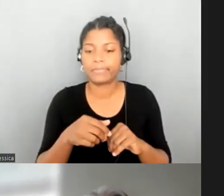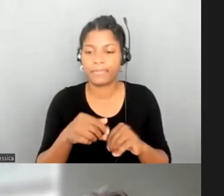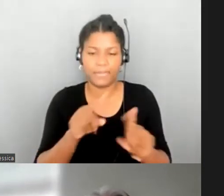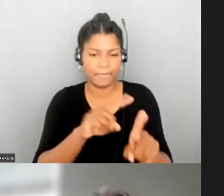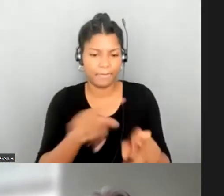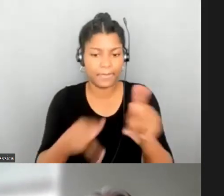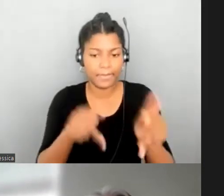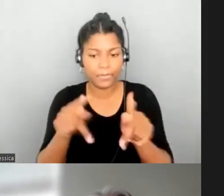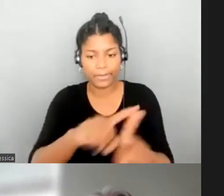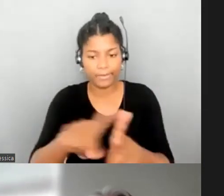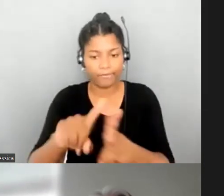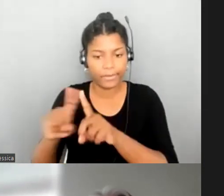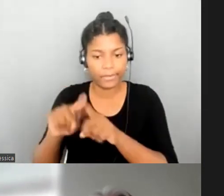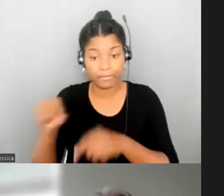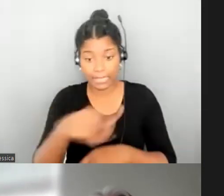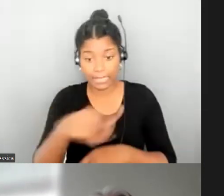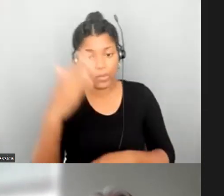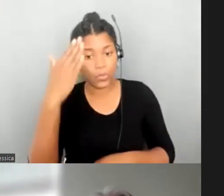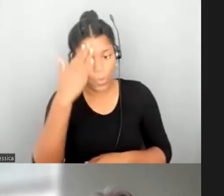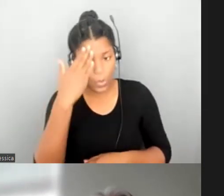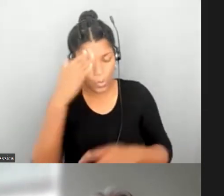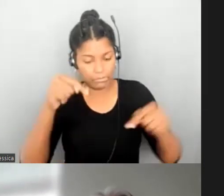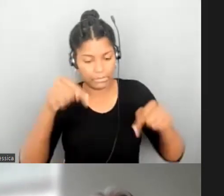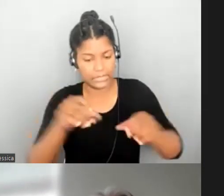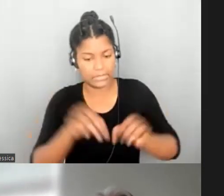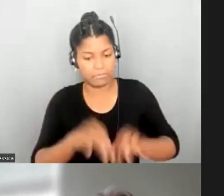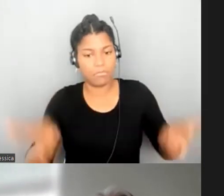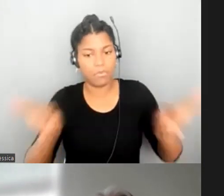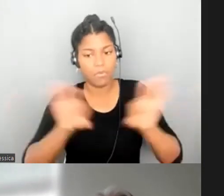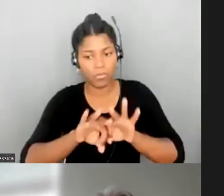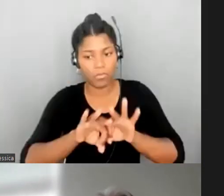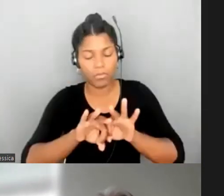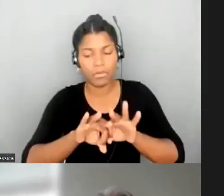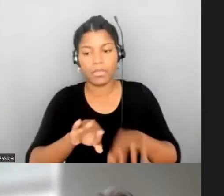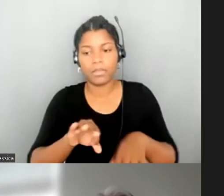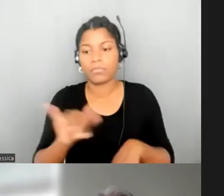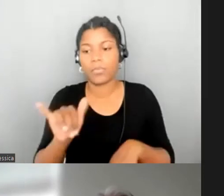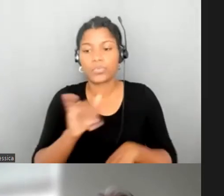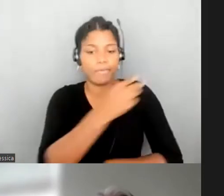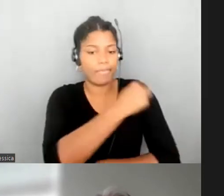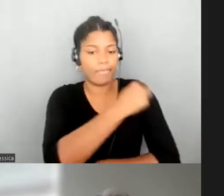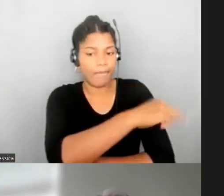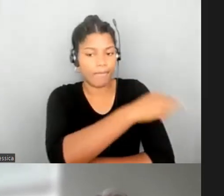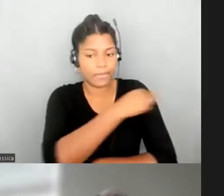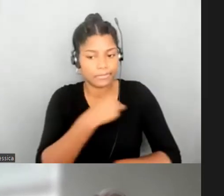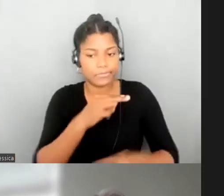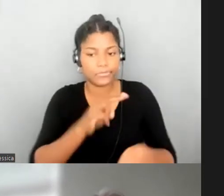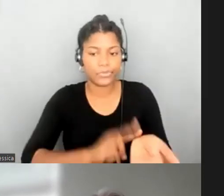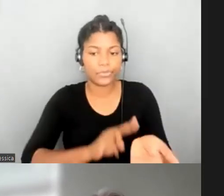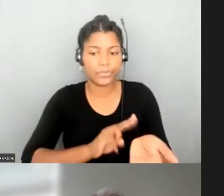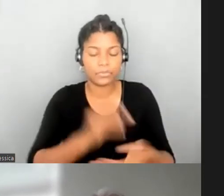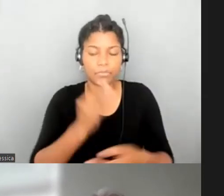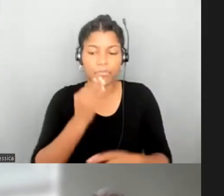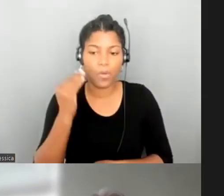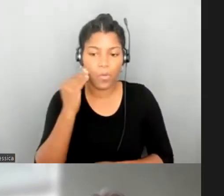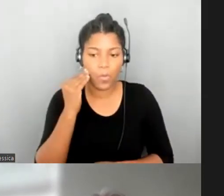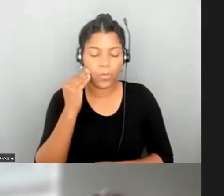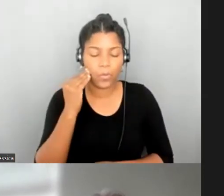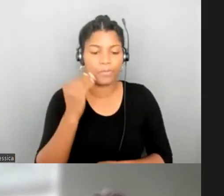service and the people that (Indiscernible) in the nursing home.